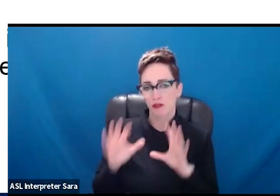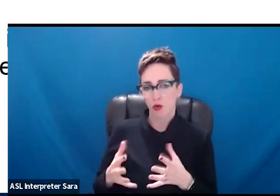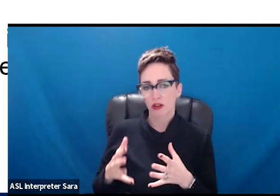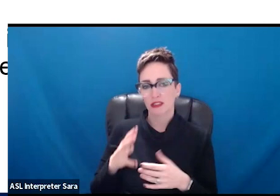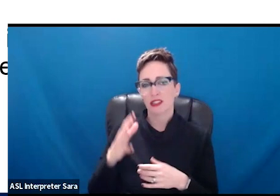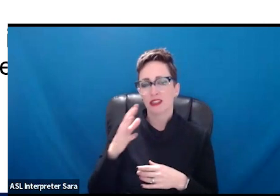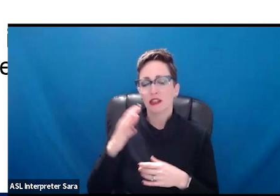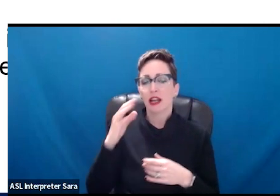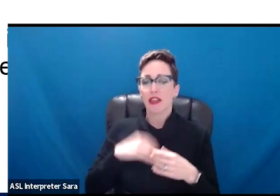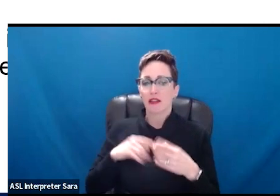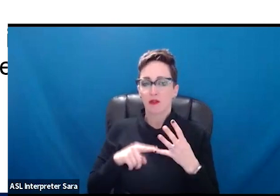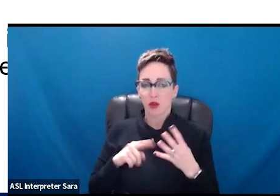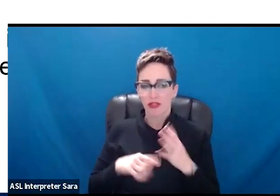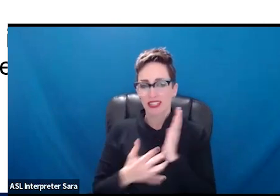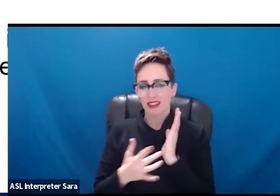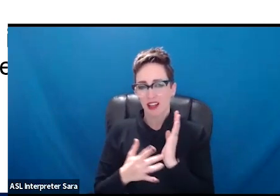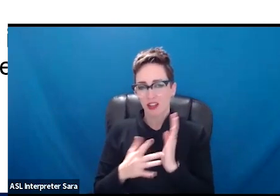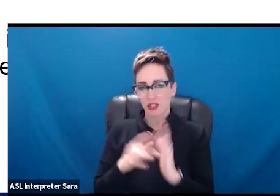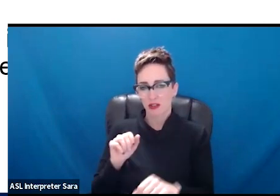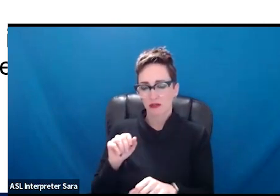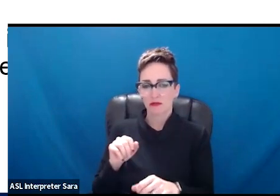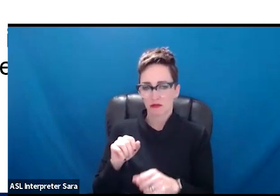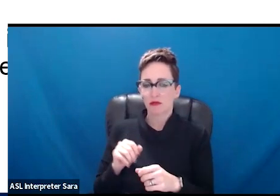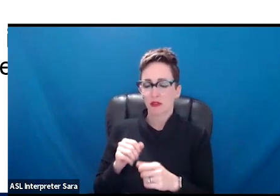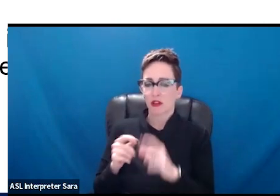through The Oklahoma model is also helpful.